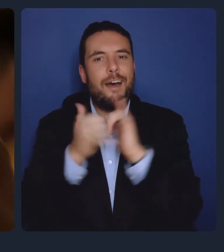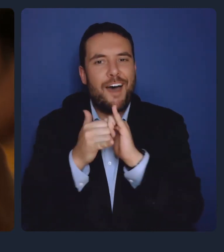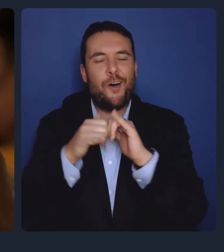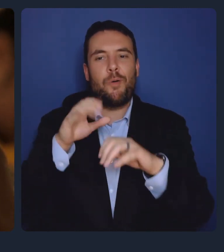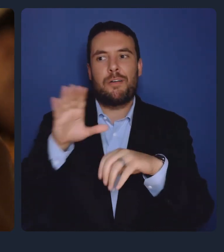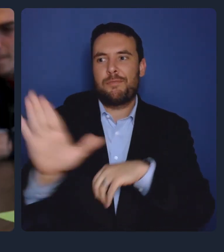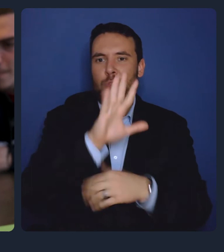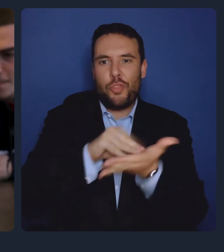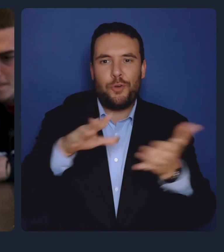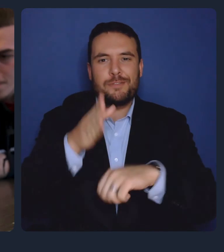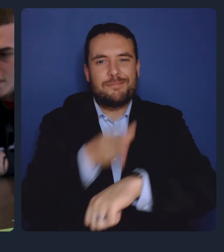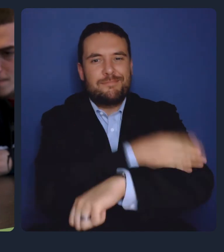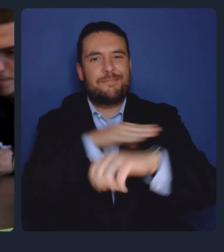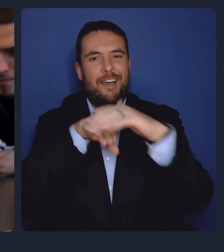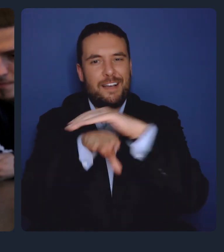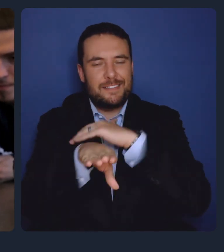and provide deeper ownership of learning.